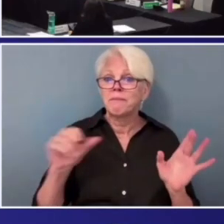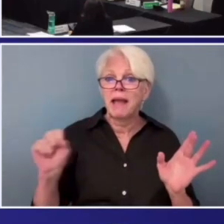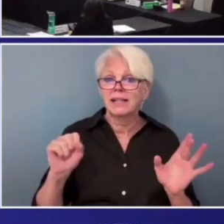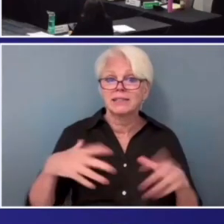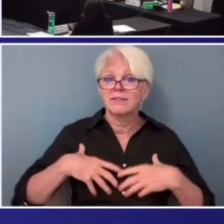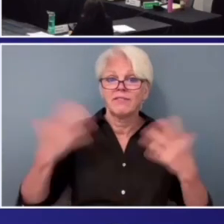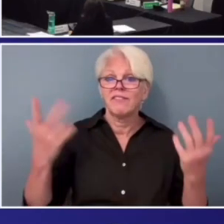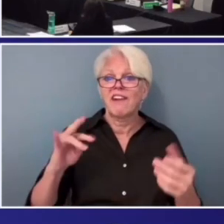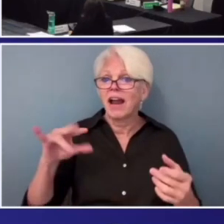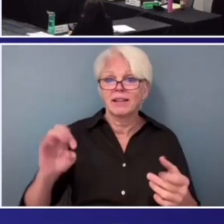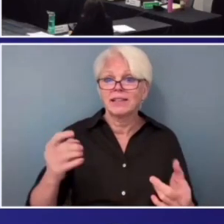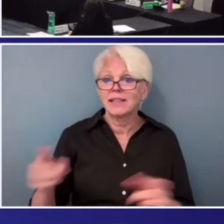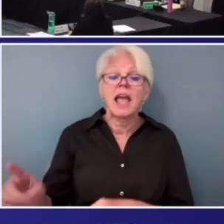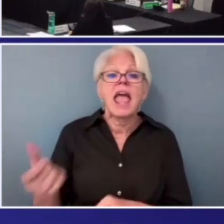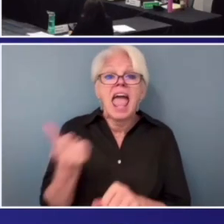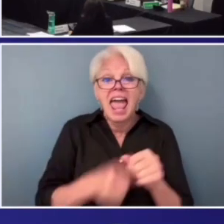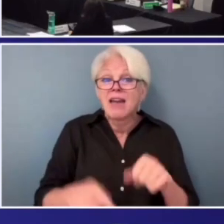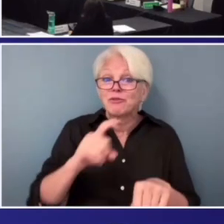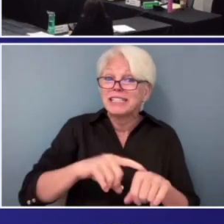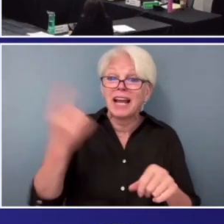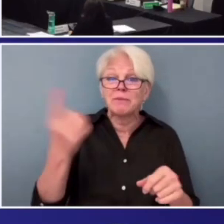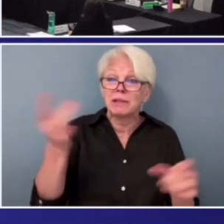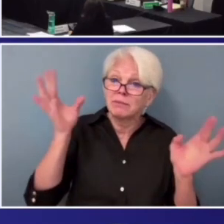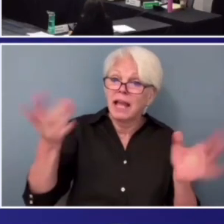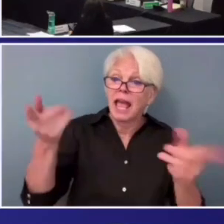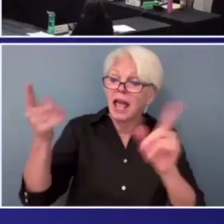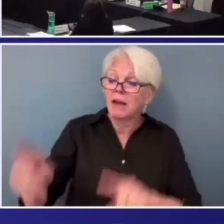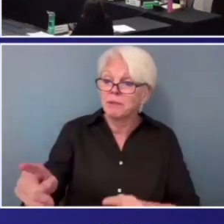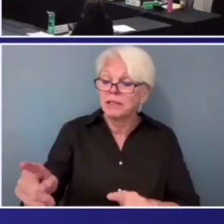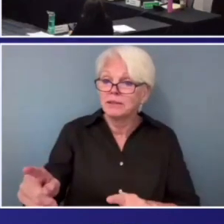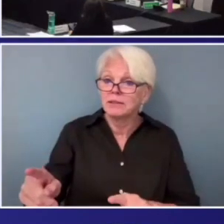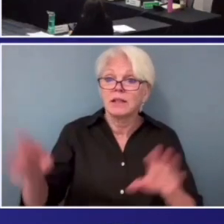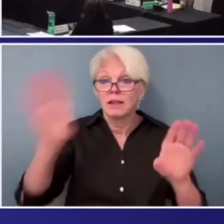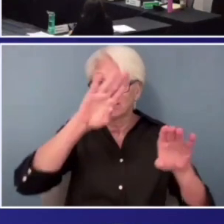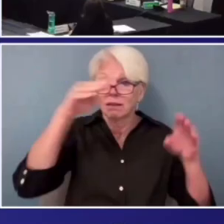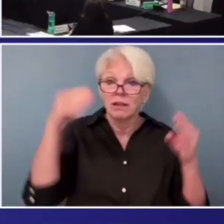mental health is the foundational, seminal place that we point to.